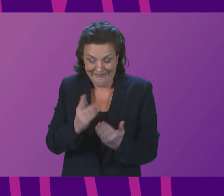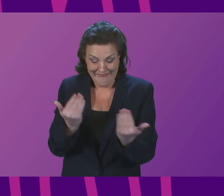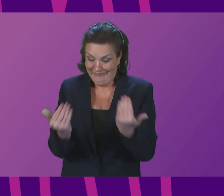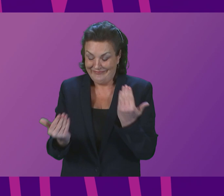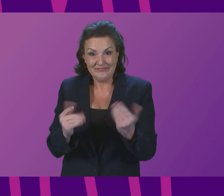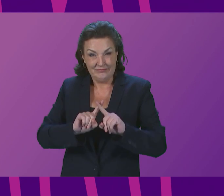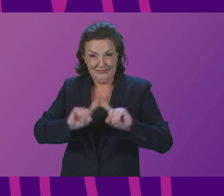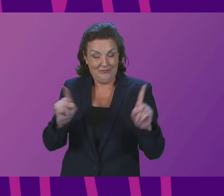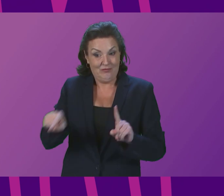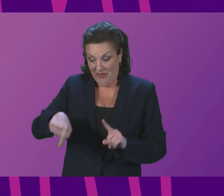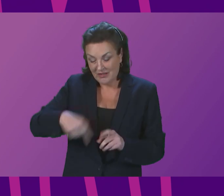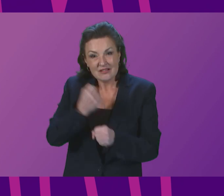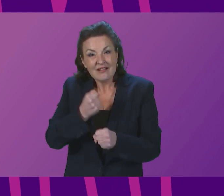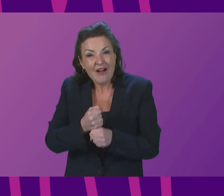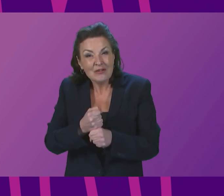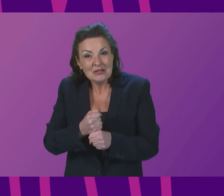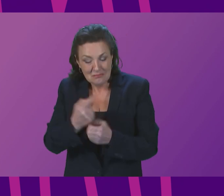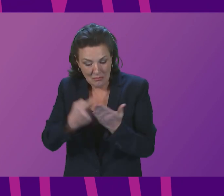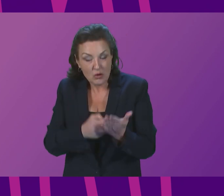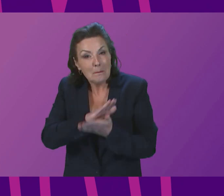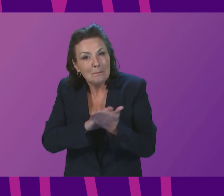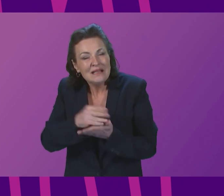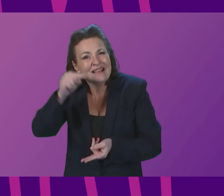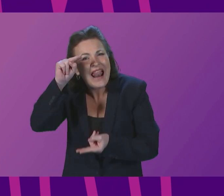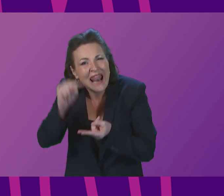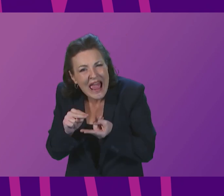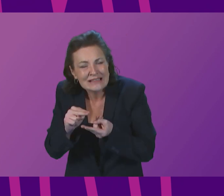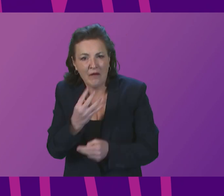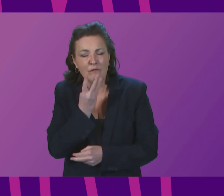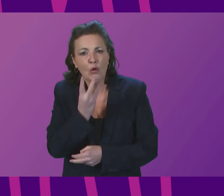cost of living policy, which would give families less than £4 a week.